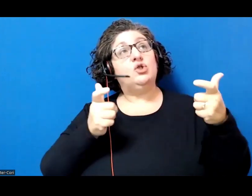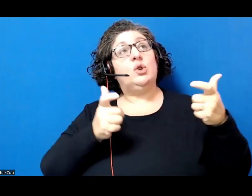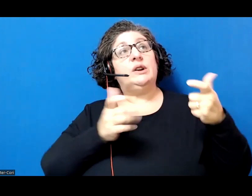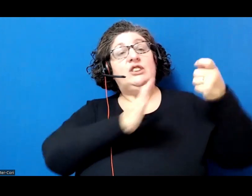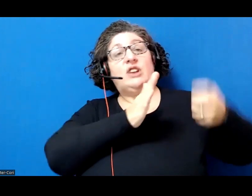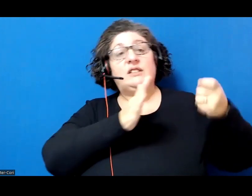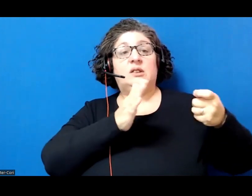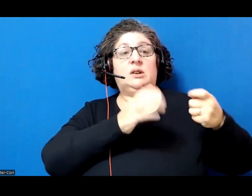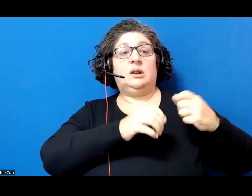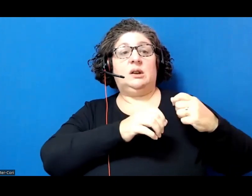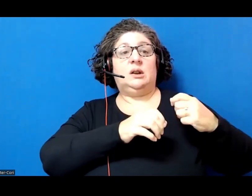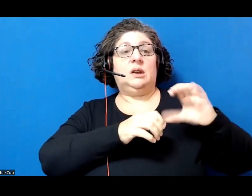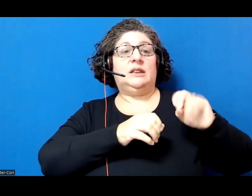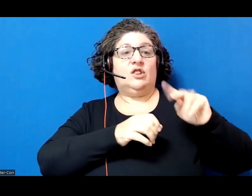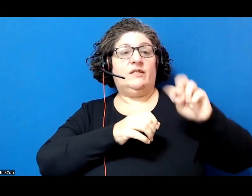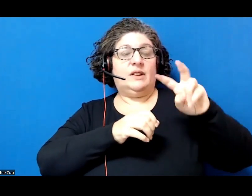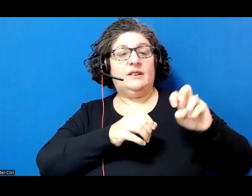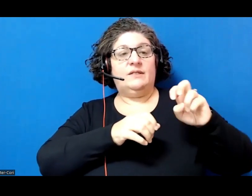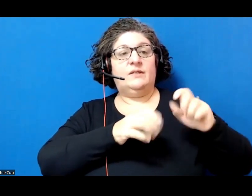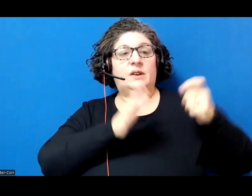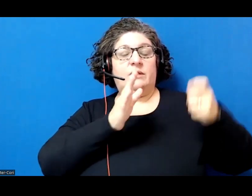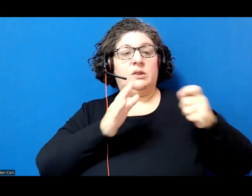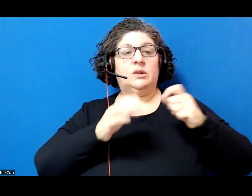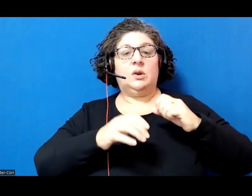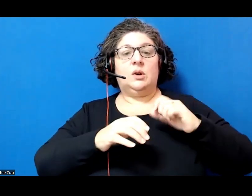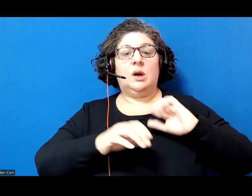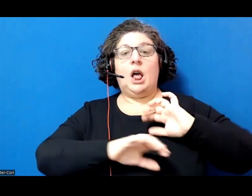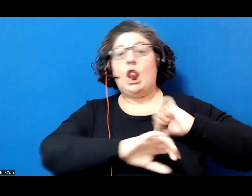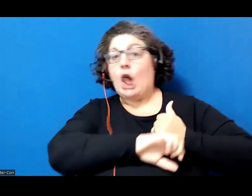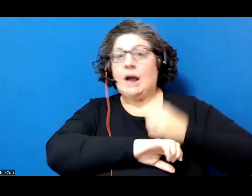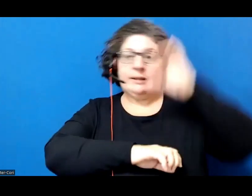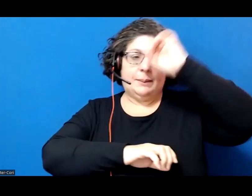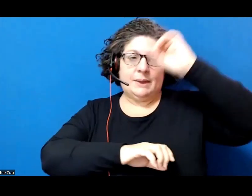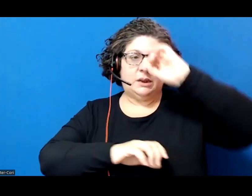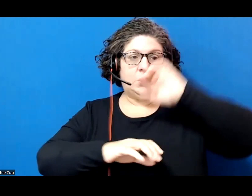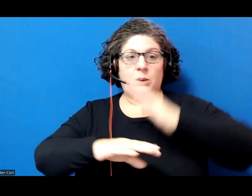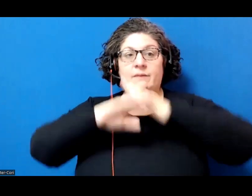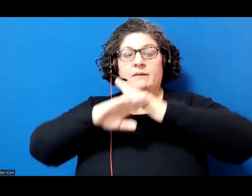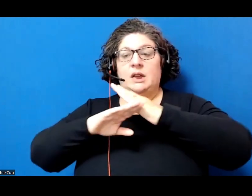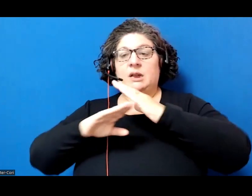There was an effort to lock in the opinion to prevent Justice Kavanaugh or somebody else